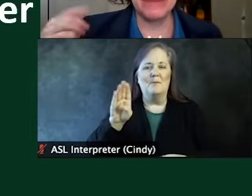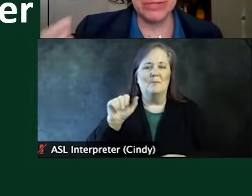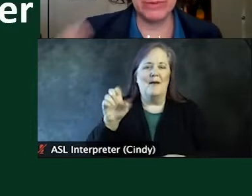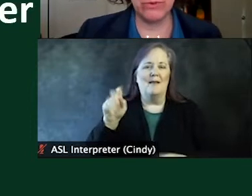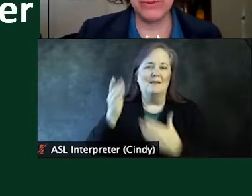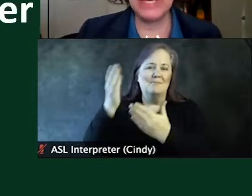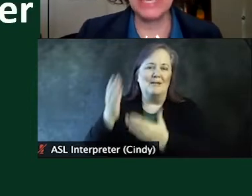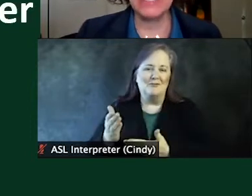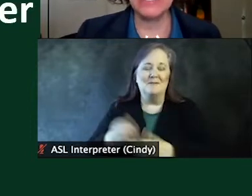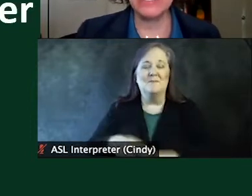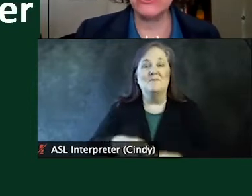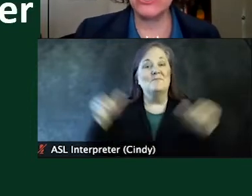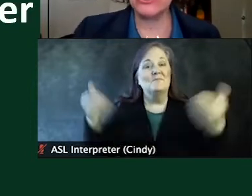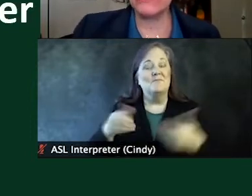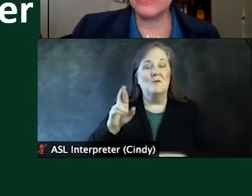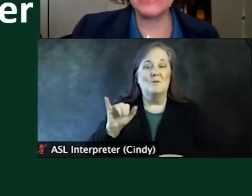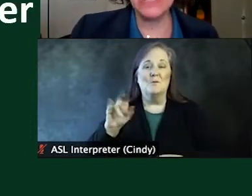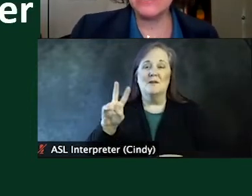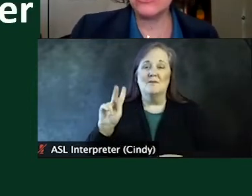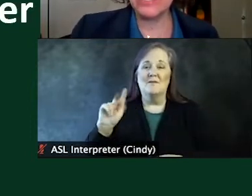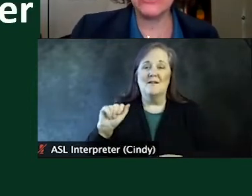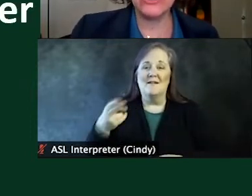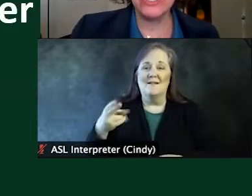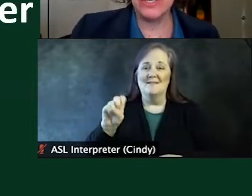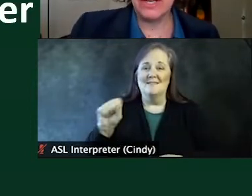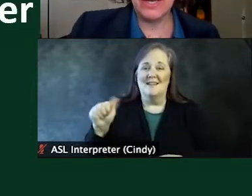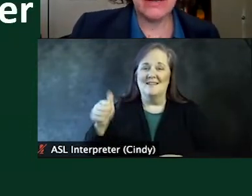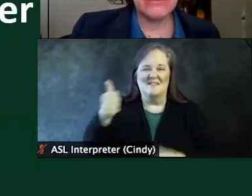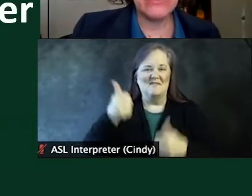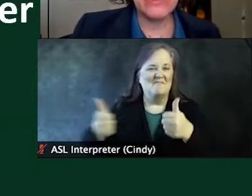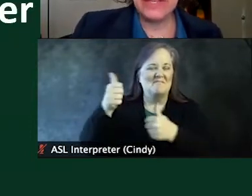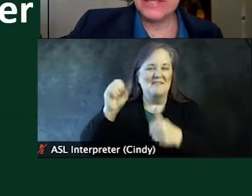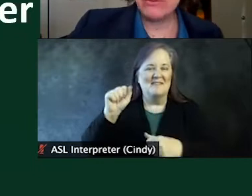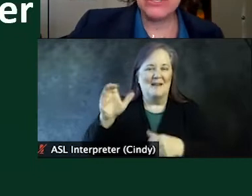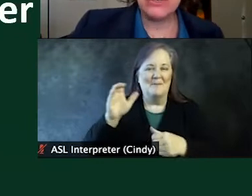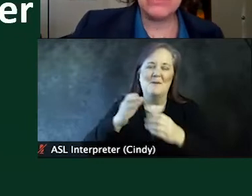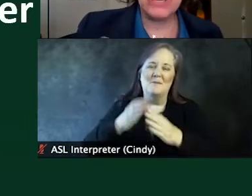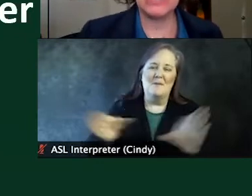So before we begin, I'd like to introduce Rivkah Sass, the director of the Sacramento Public Library.